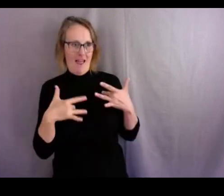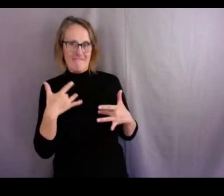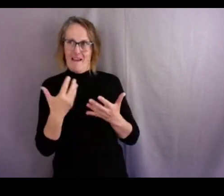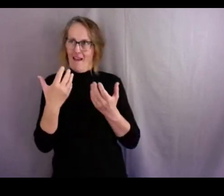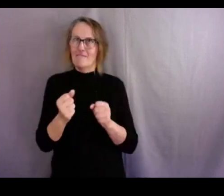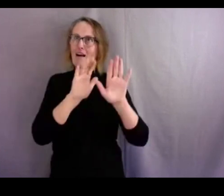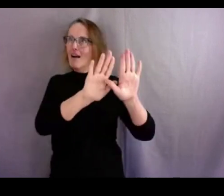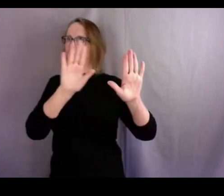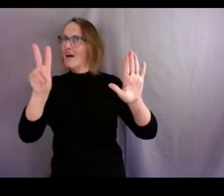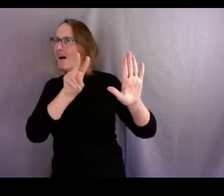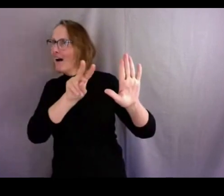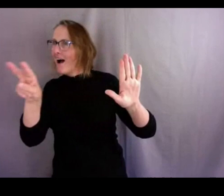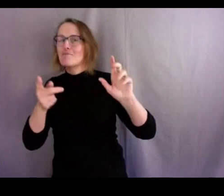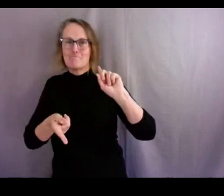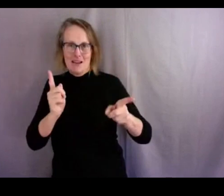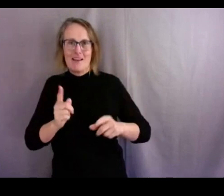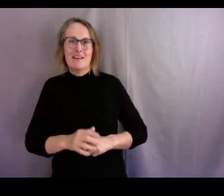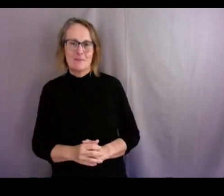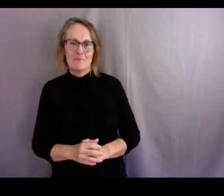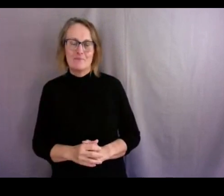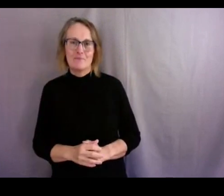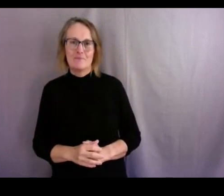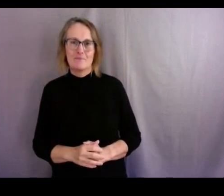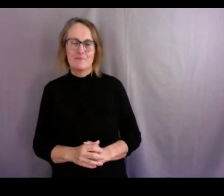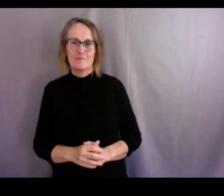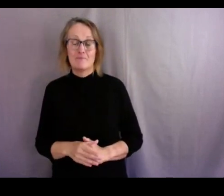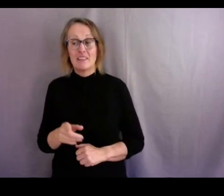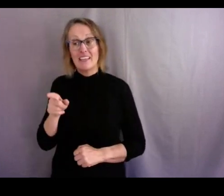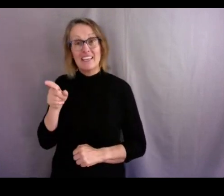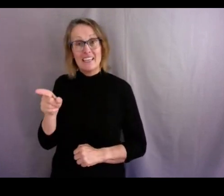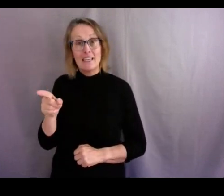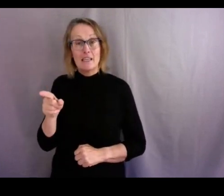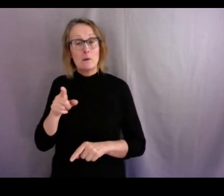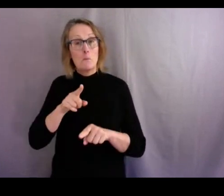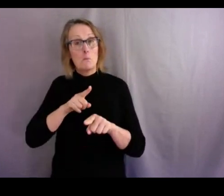Paul Gauguin said, what he most liked to do was paint people.